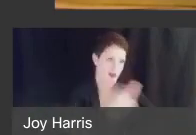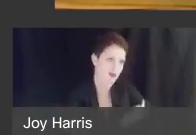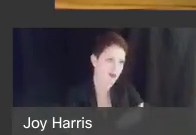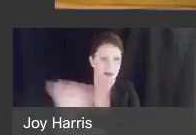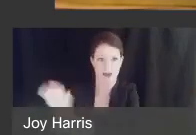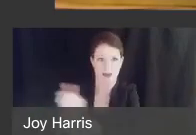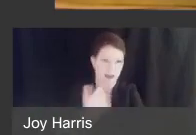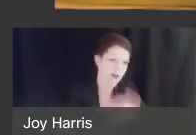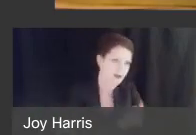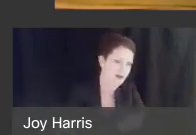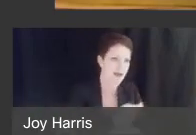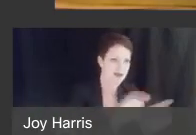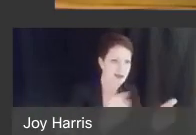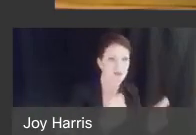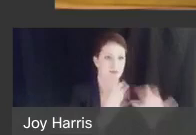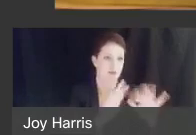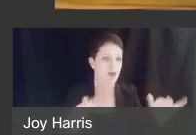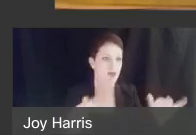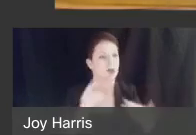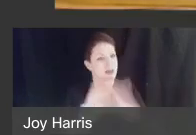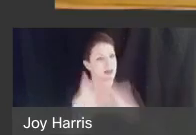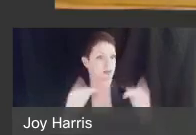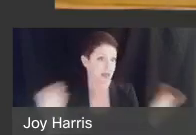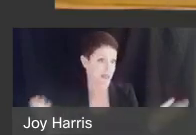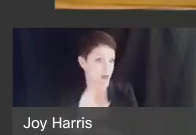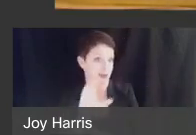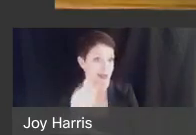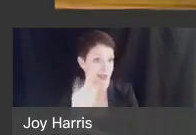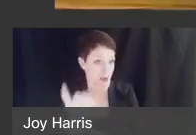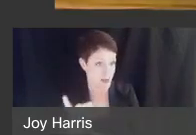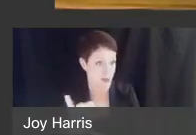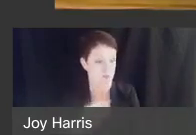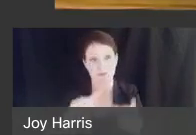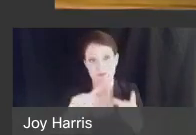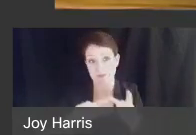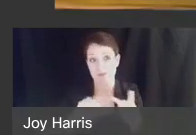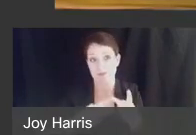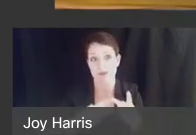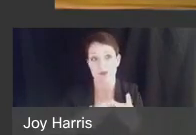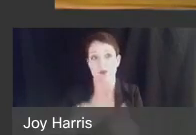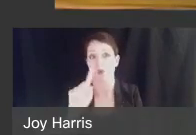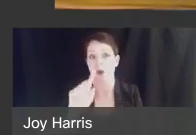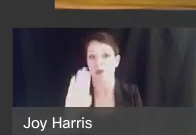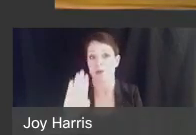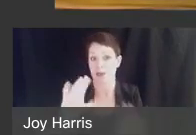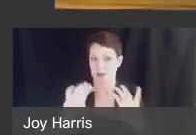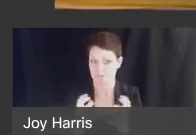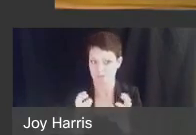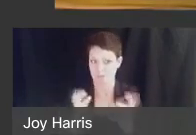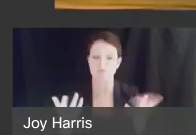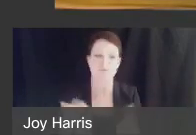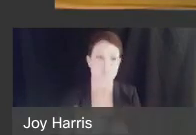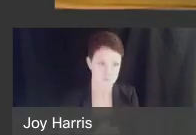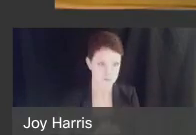here in the County. And then in terms of getting to 1B, so as I mentioned earlier, we think we have